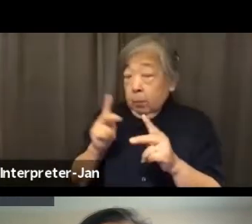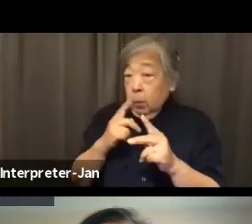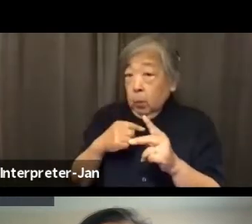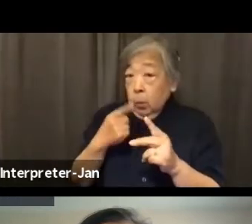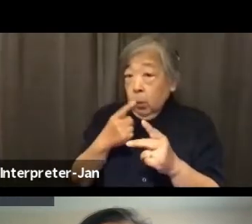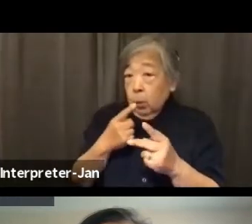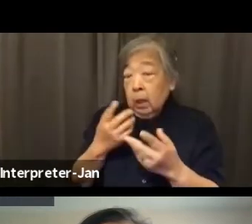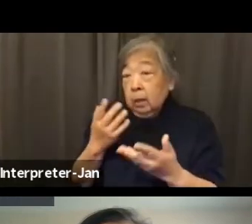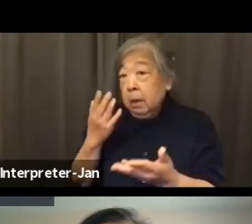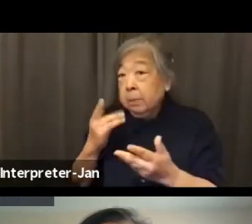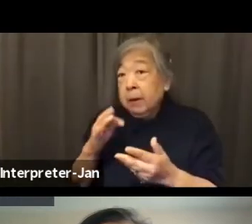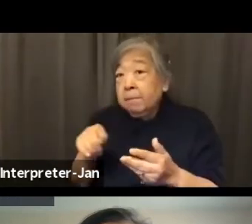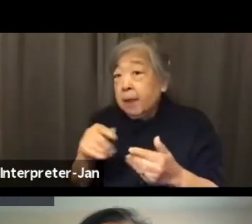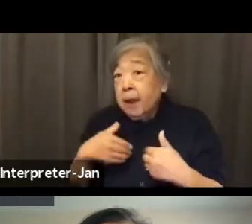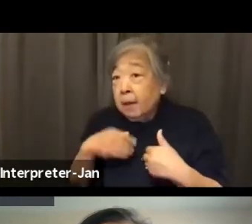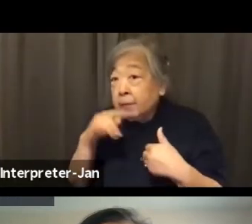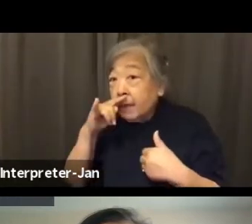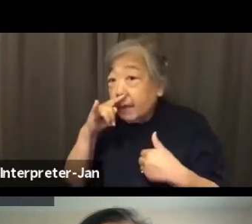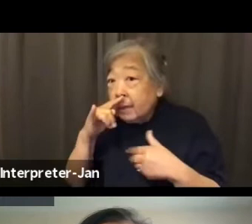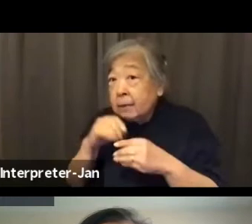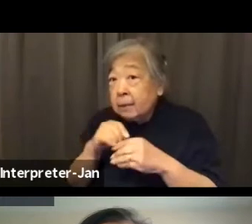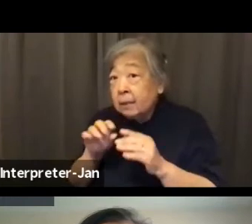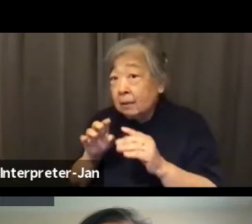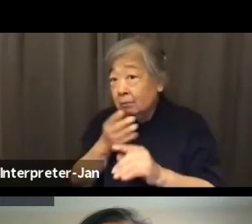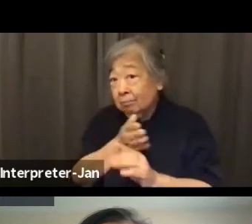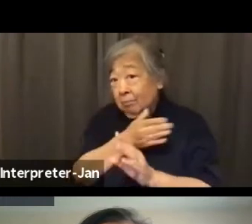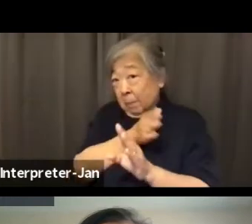kids in the background.